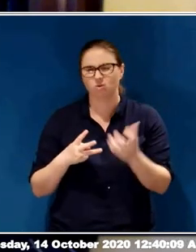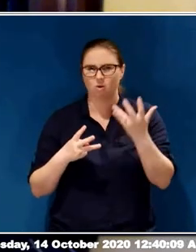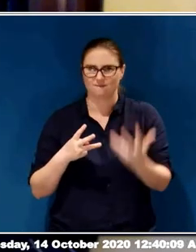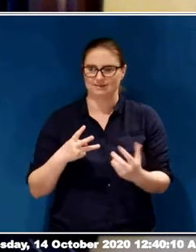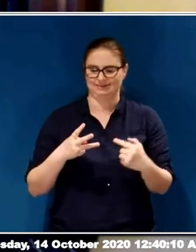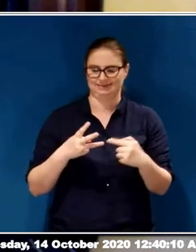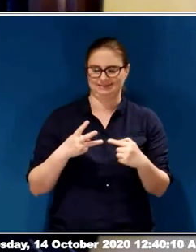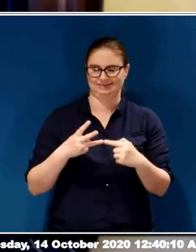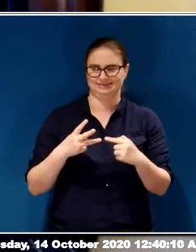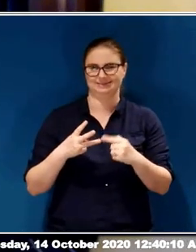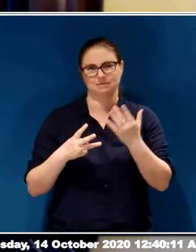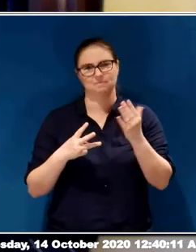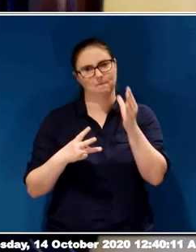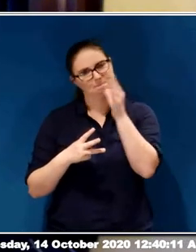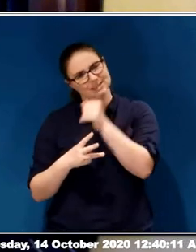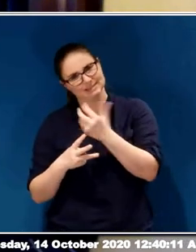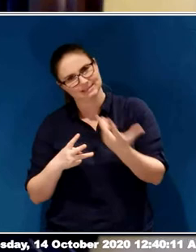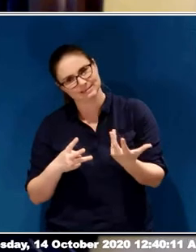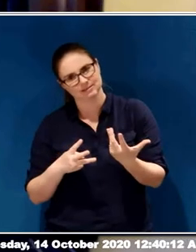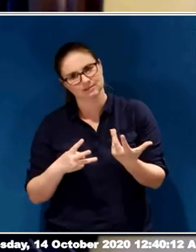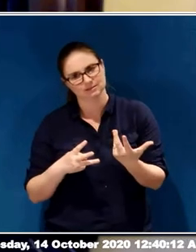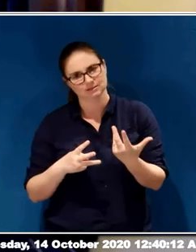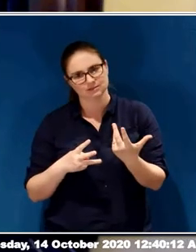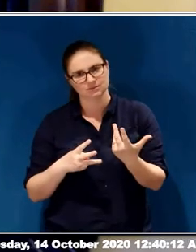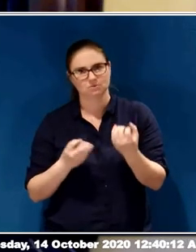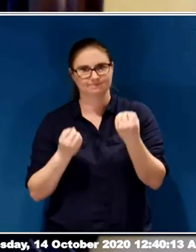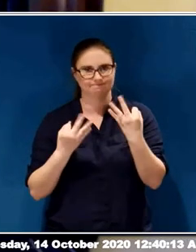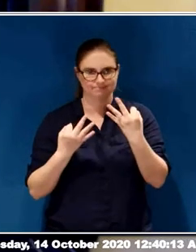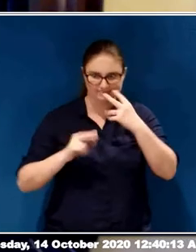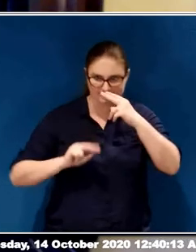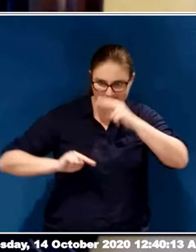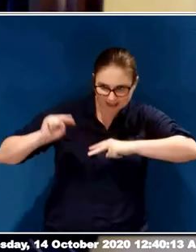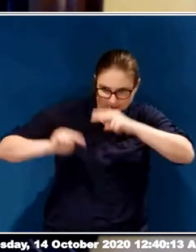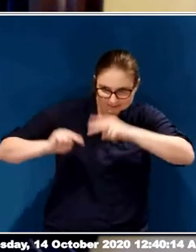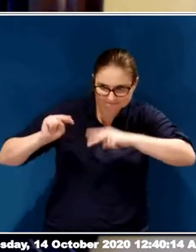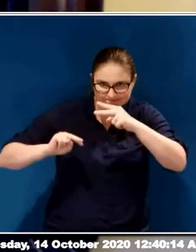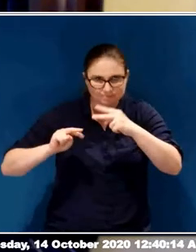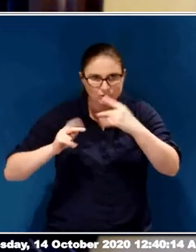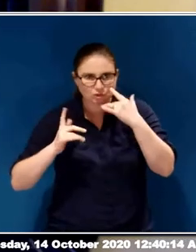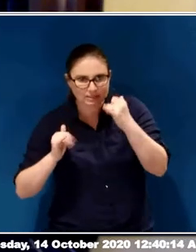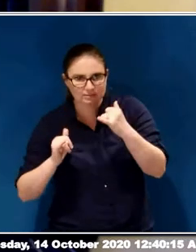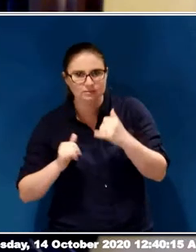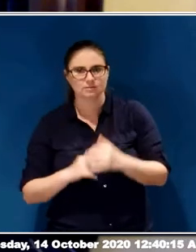DR de BRUIN: No evaluation. Just if I ask you to pause with me there for a moment.